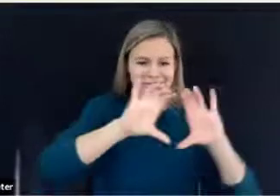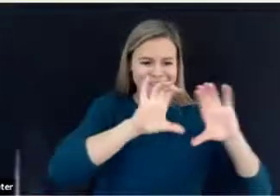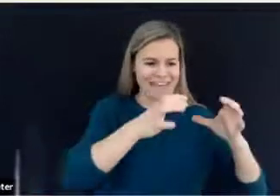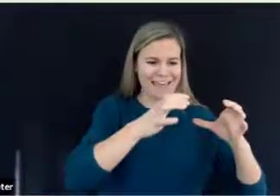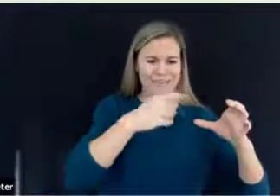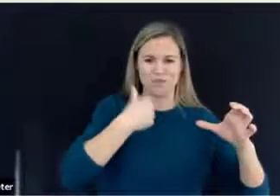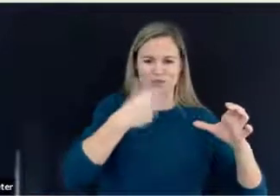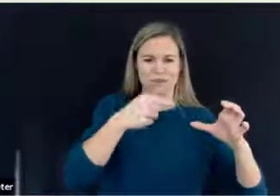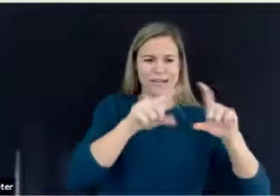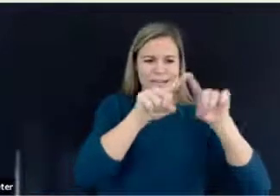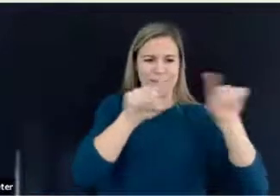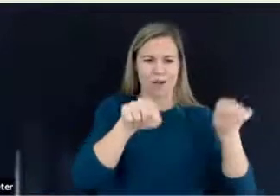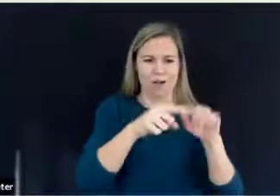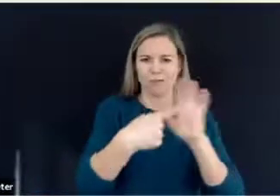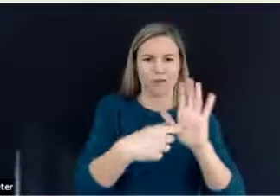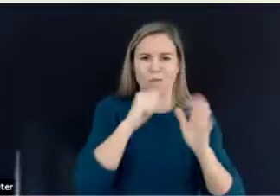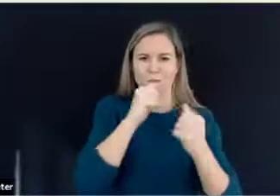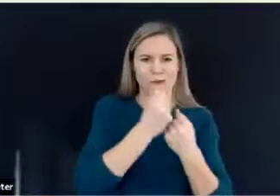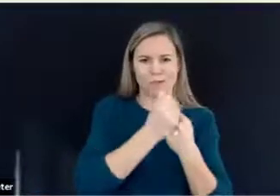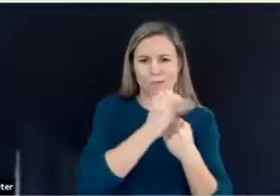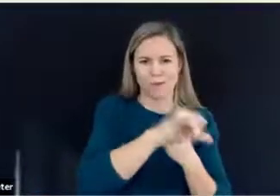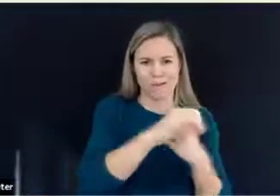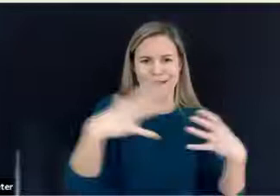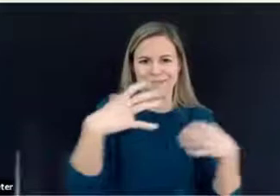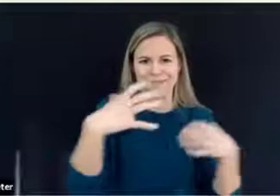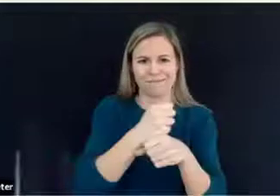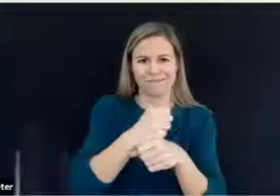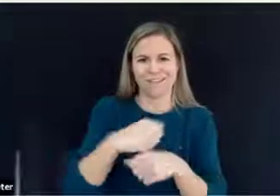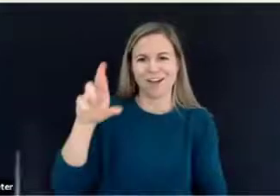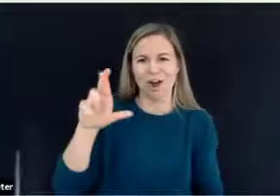[Katie] Also known as RCDP. RCDP.